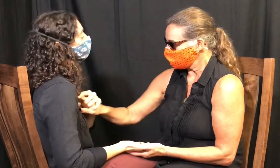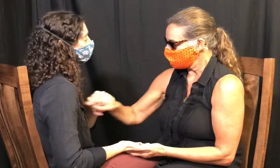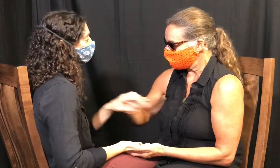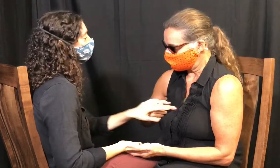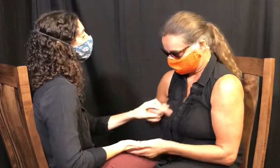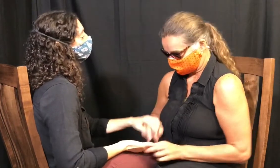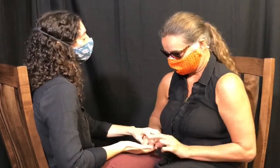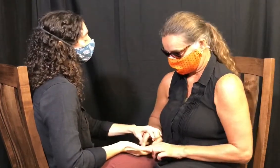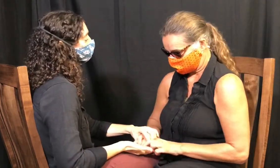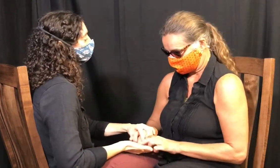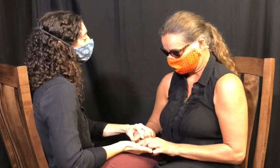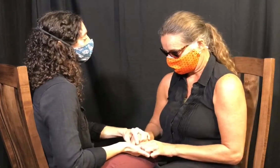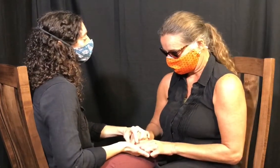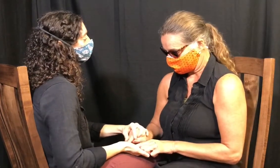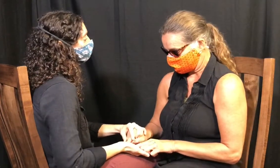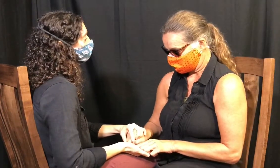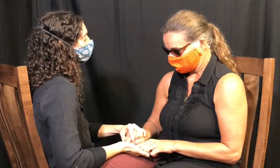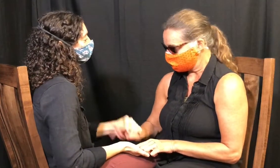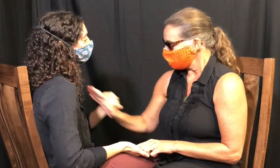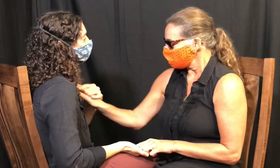So let's walk together to the water dispenser, okay?